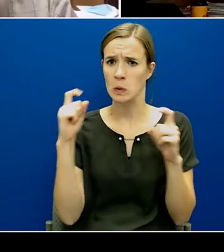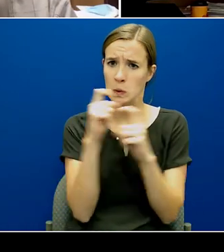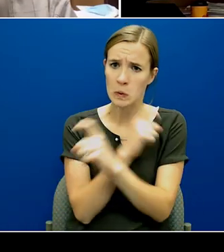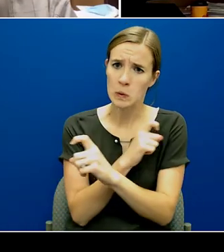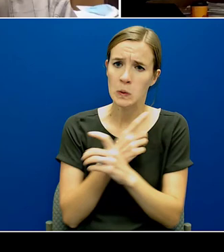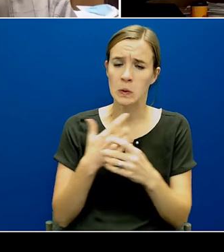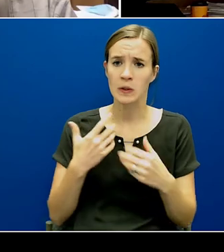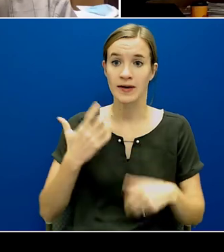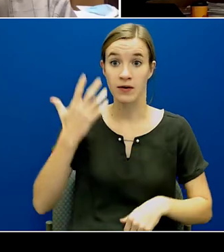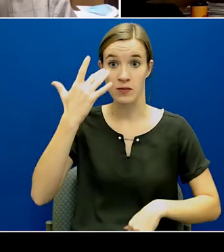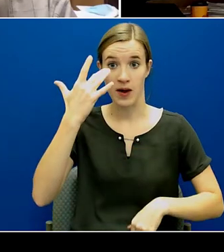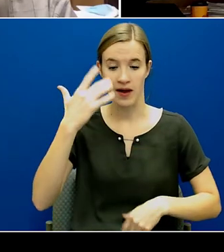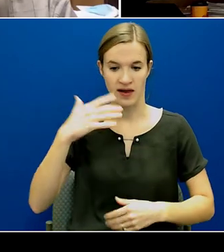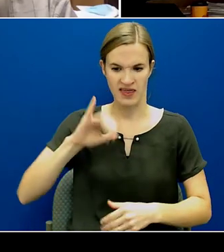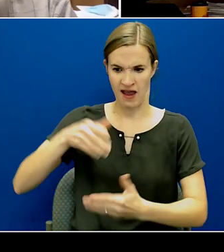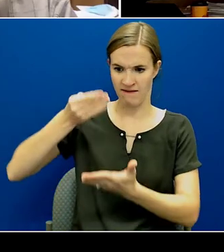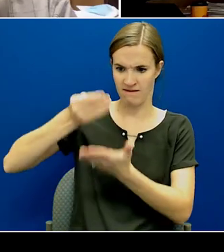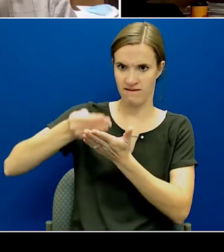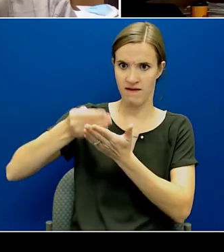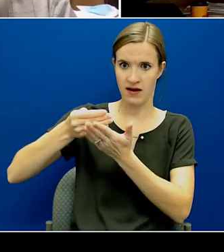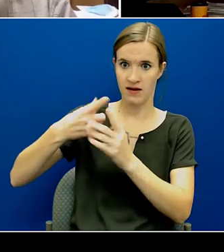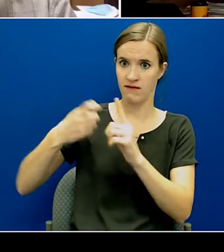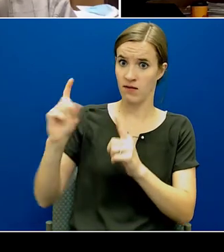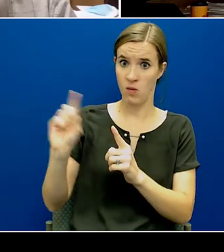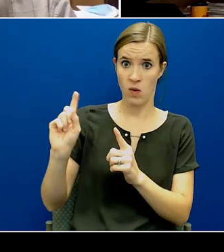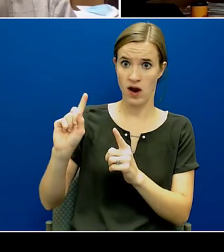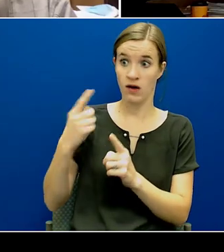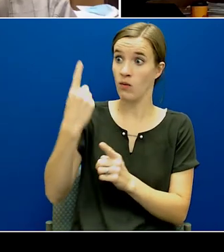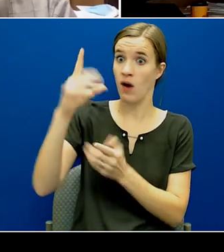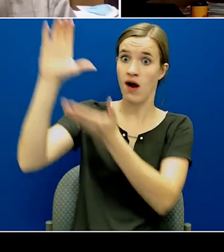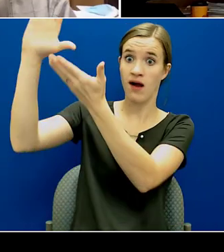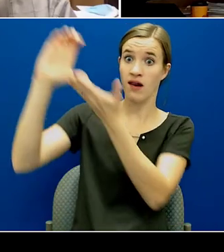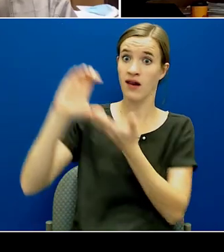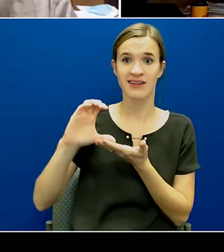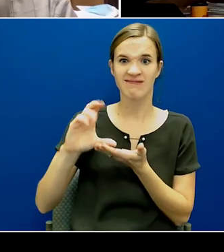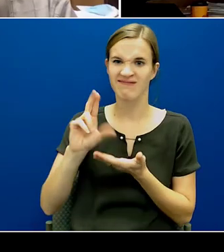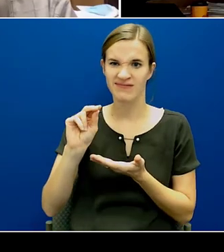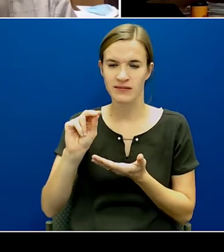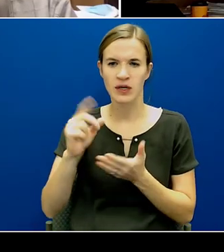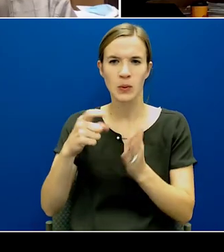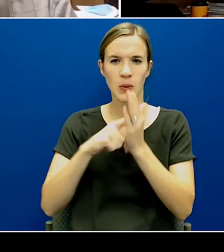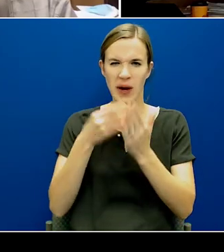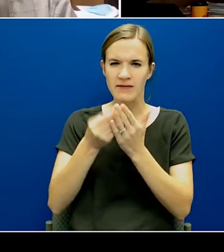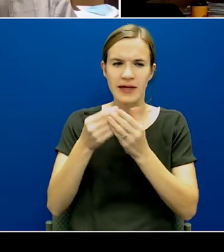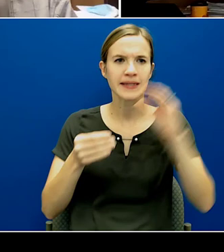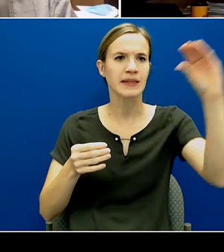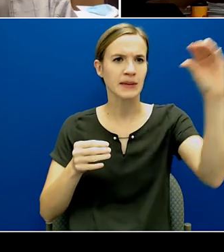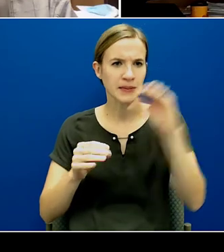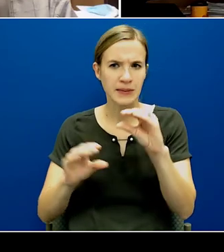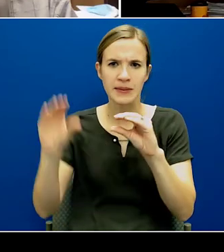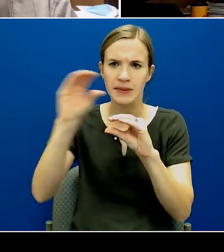stream. It requires local involvement, what we call local match, and really kind of a